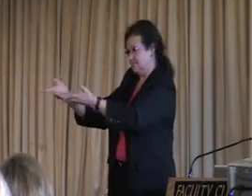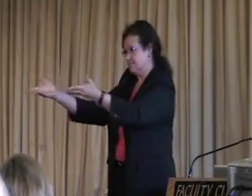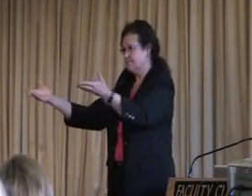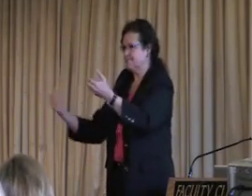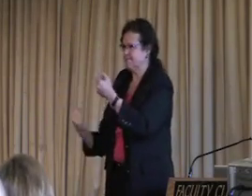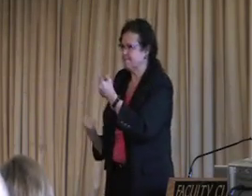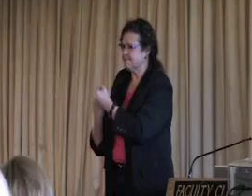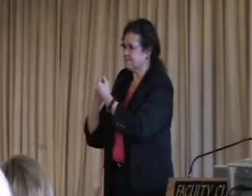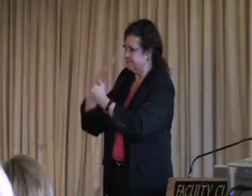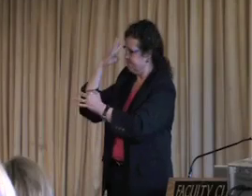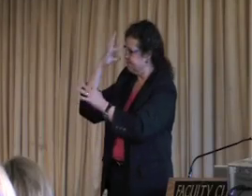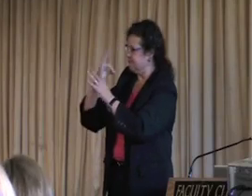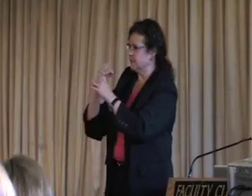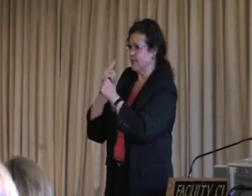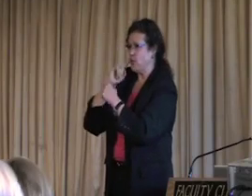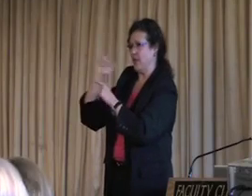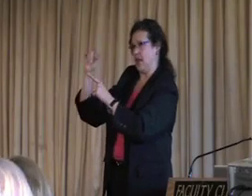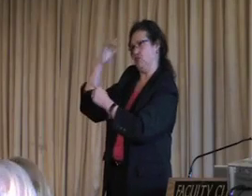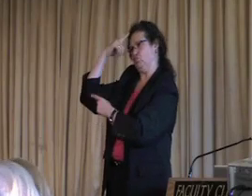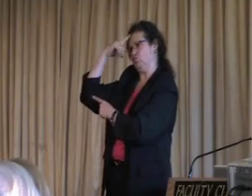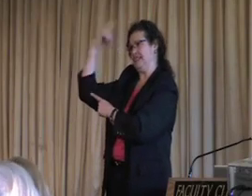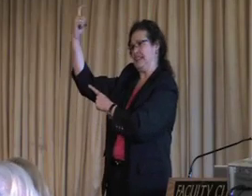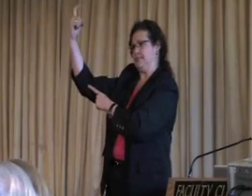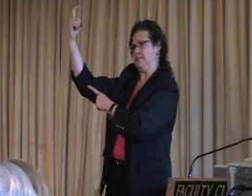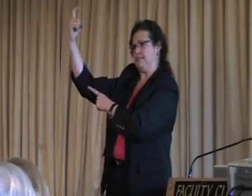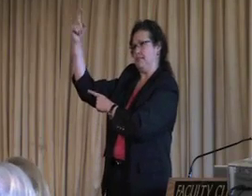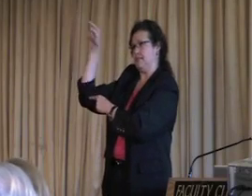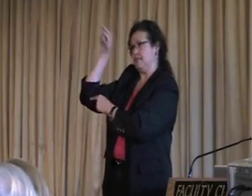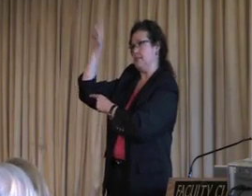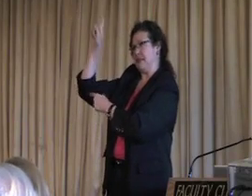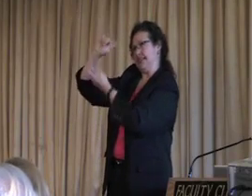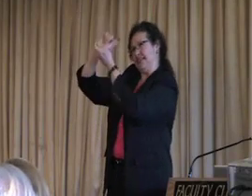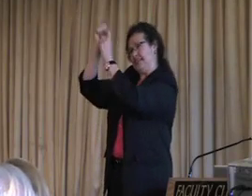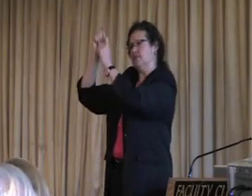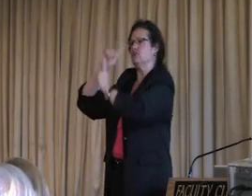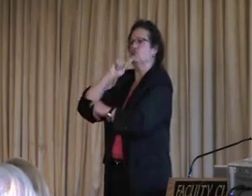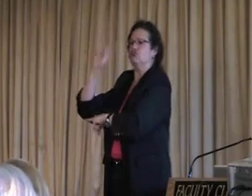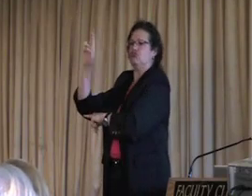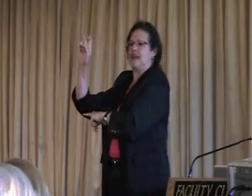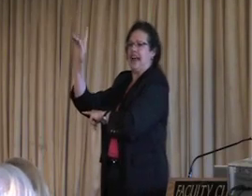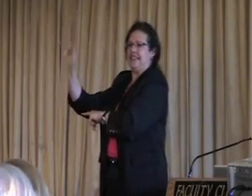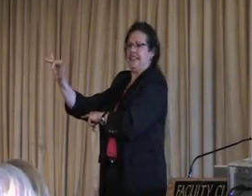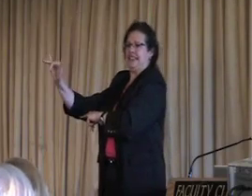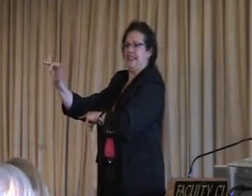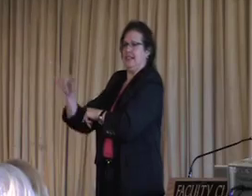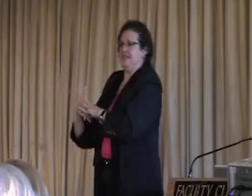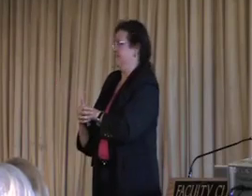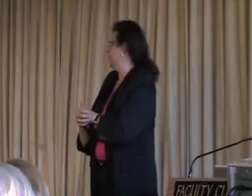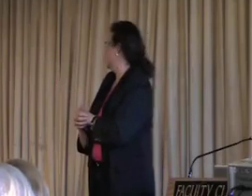and all the people that are here tonight, all the people who had the faith, supported